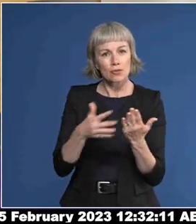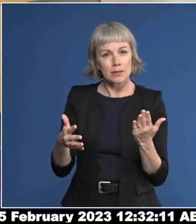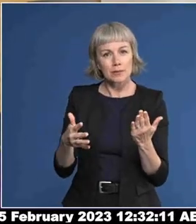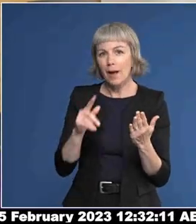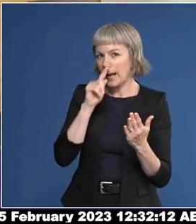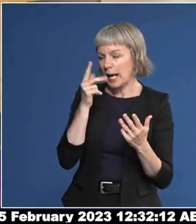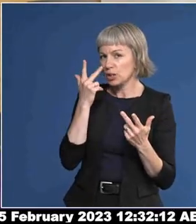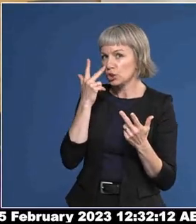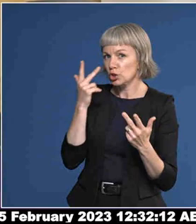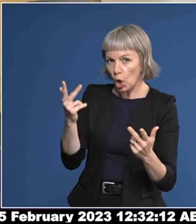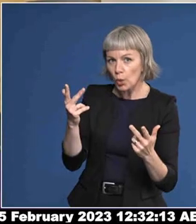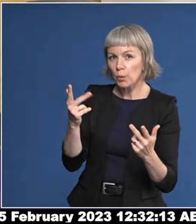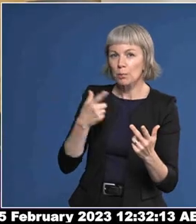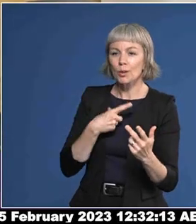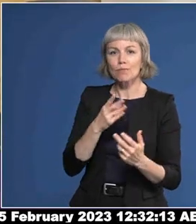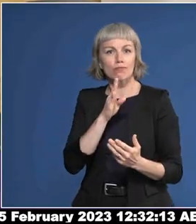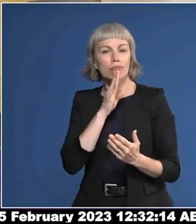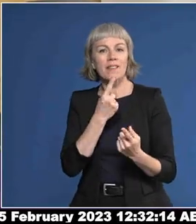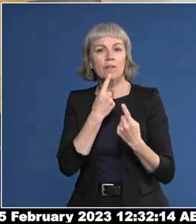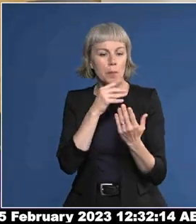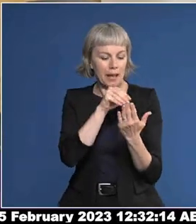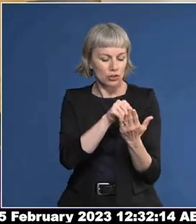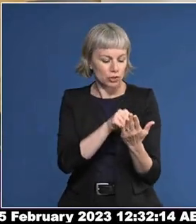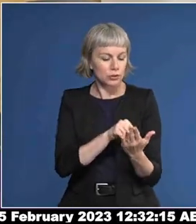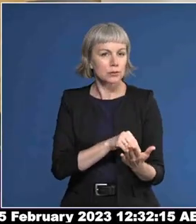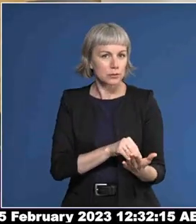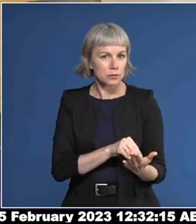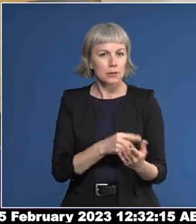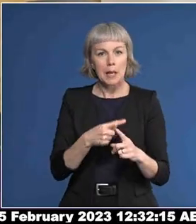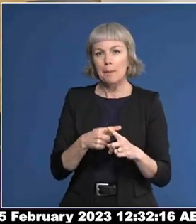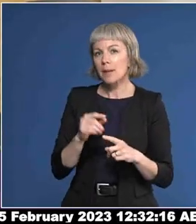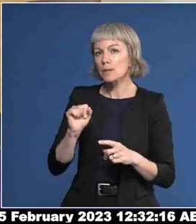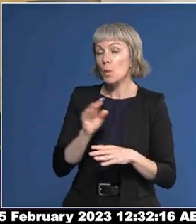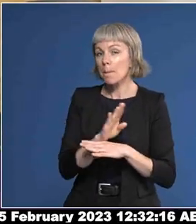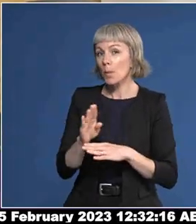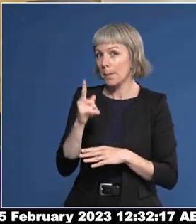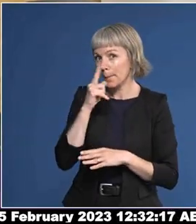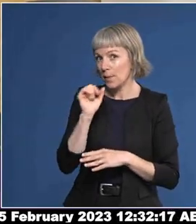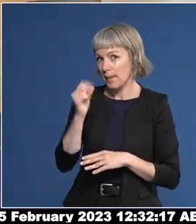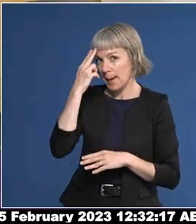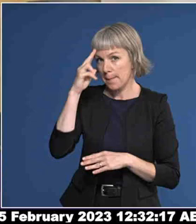identify any particular individual on the board, the skills matrix addresses the